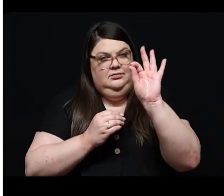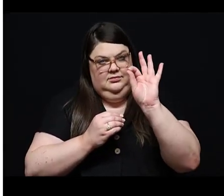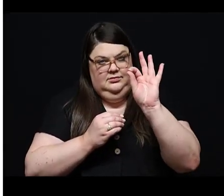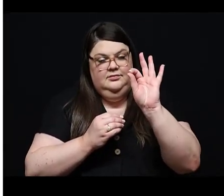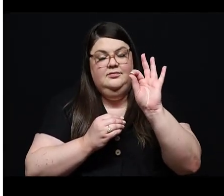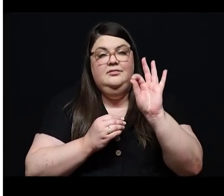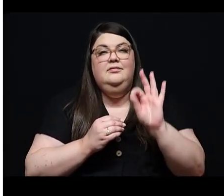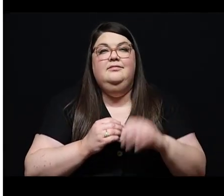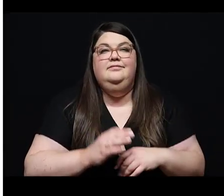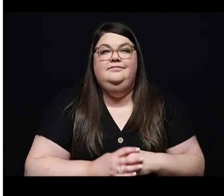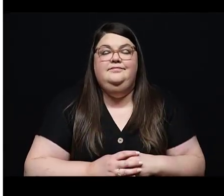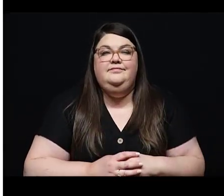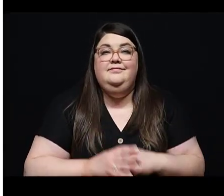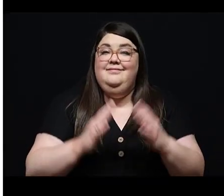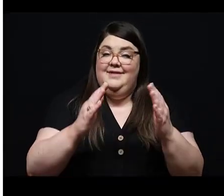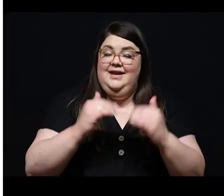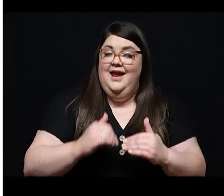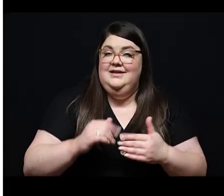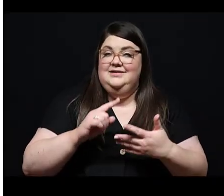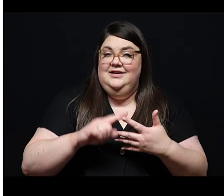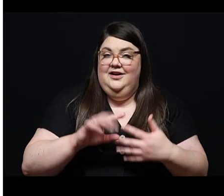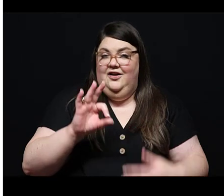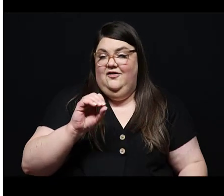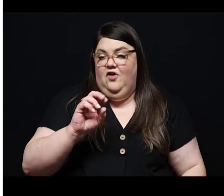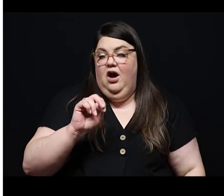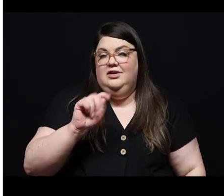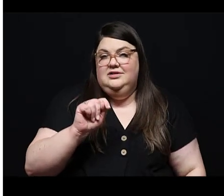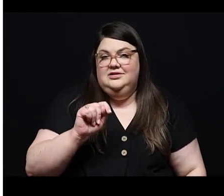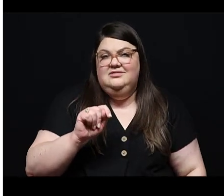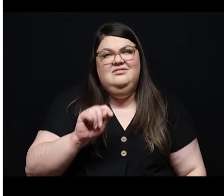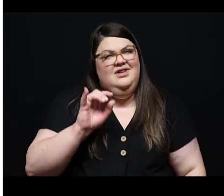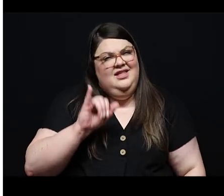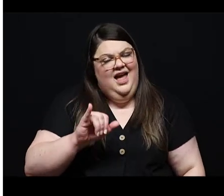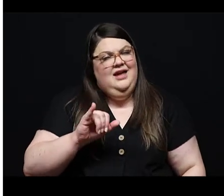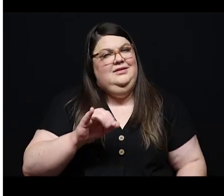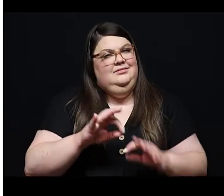Font Font styles are also important when keeping accessibility in mind.